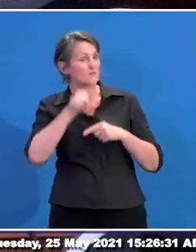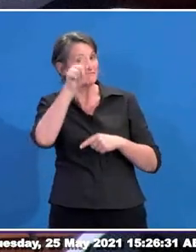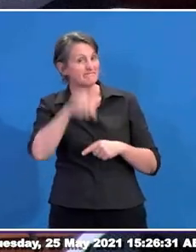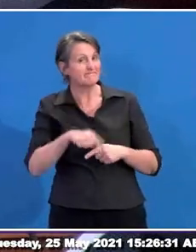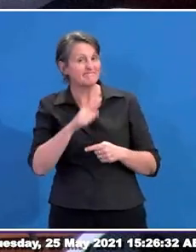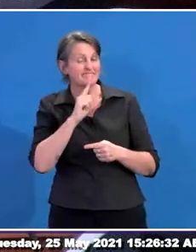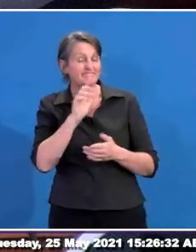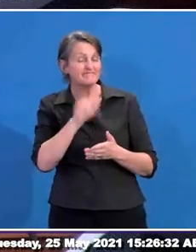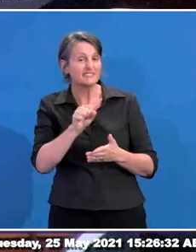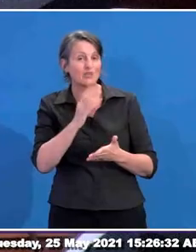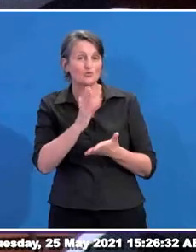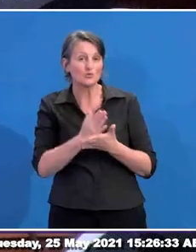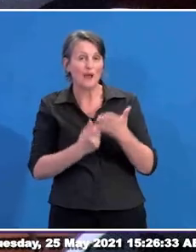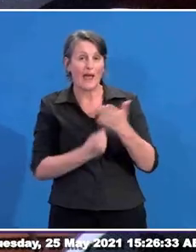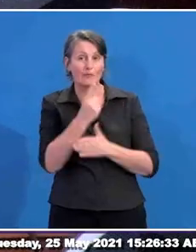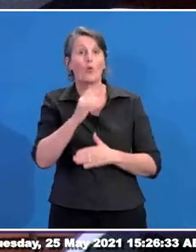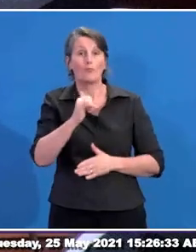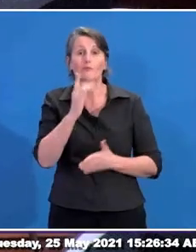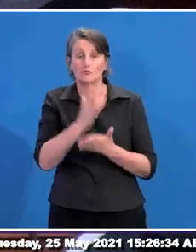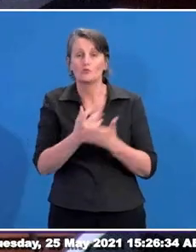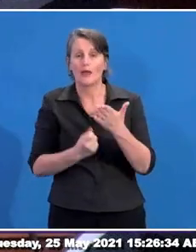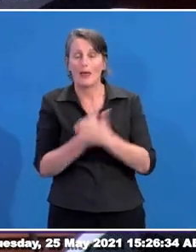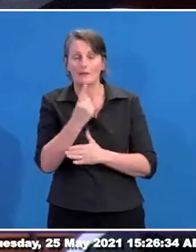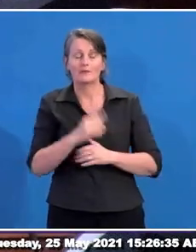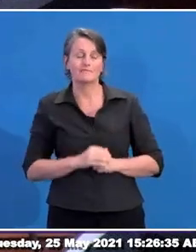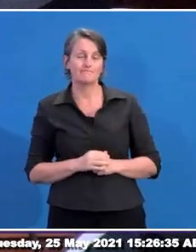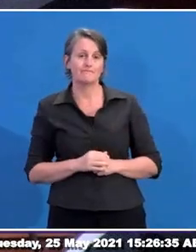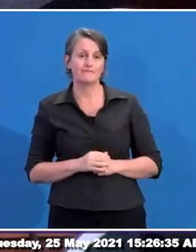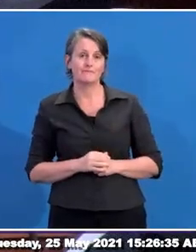The ones that were sustained you have described as intentionally